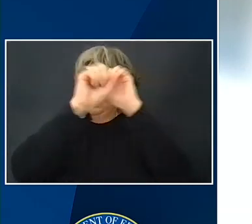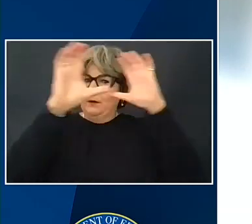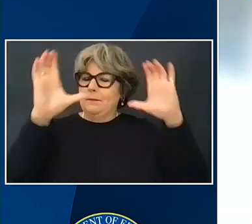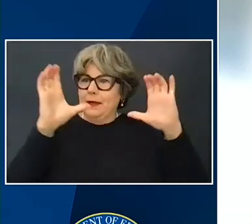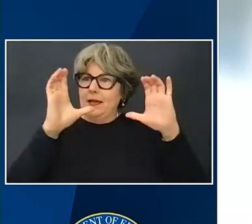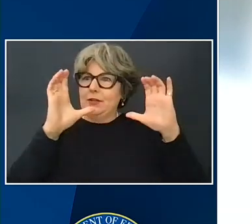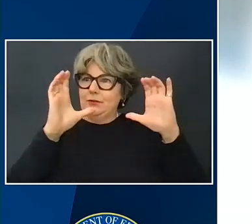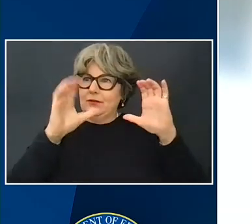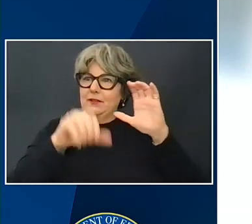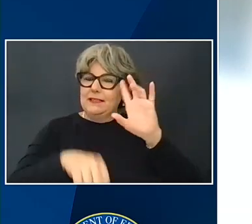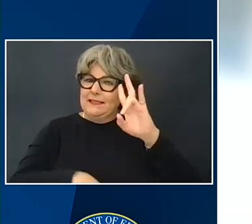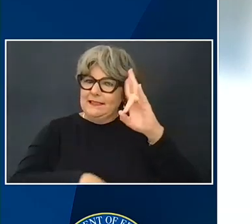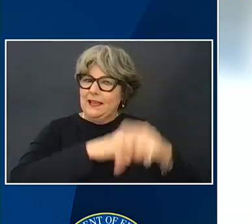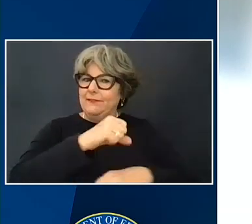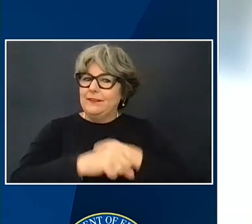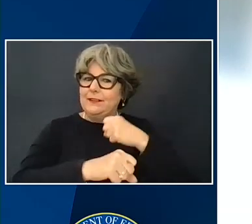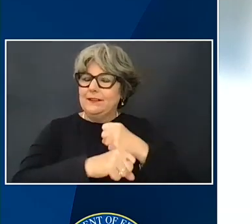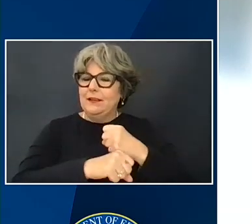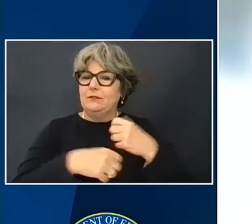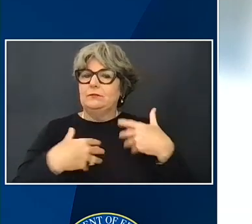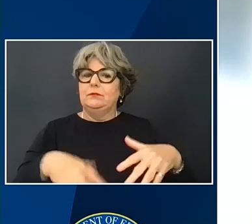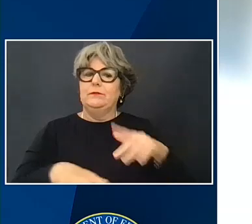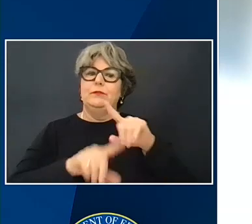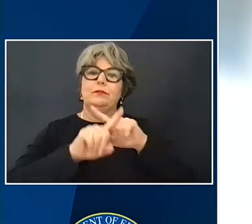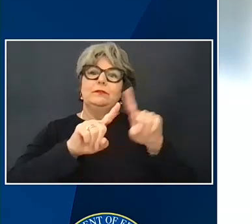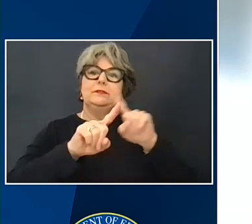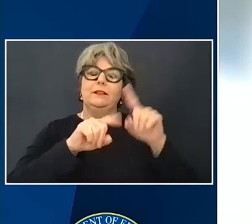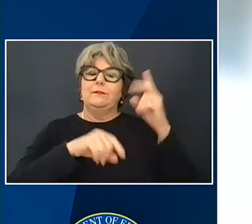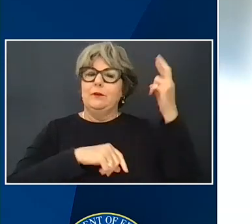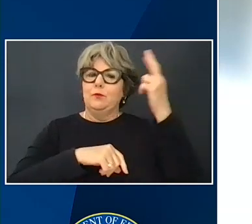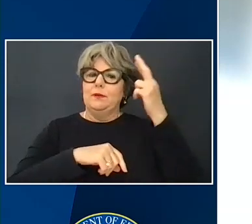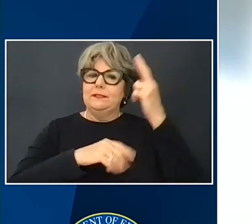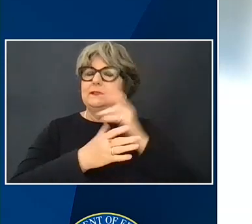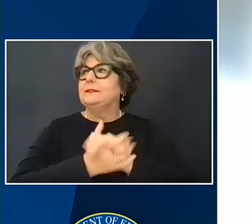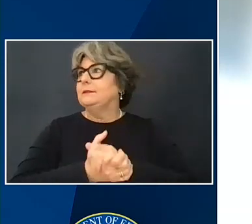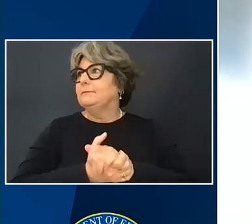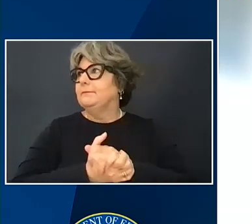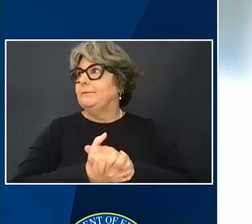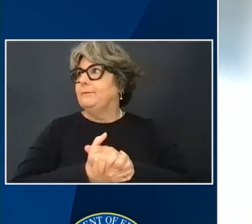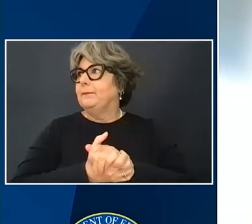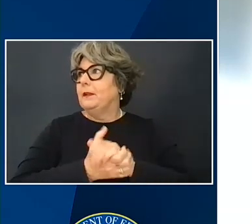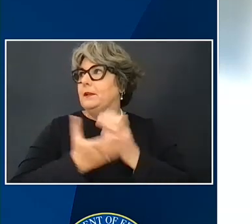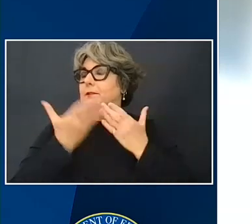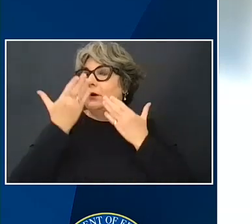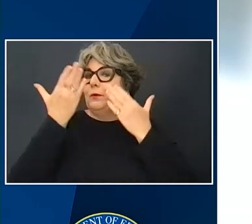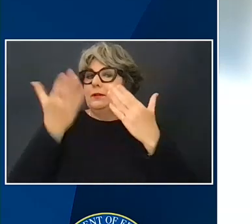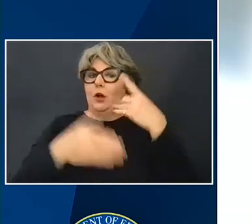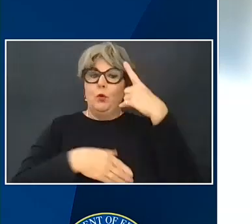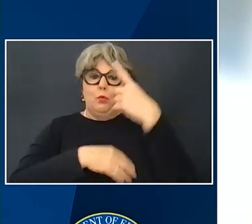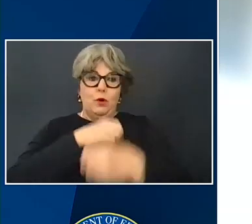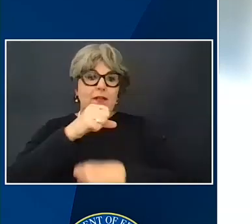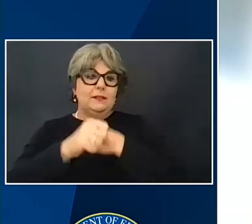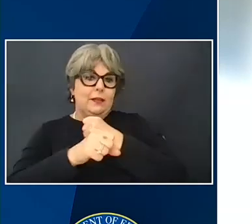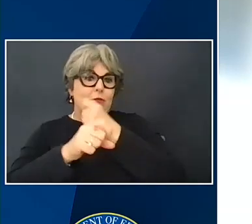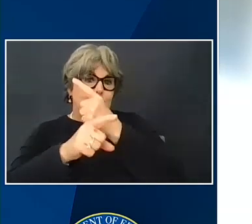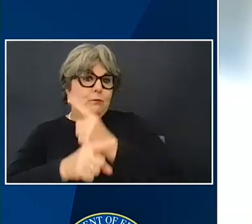period for a lot of these different circumstances. So we've suggested one year would be appropriate, but because it just